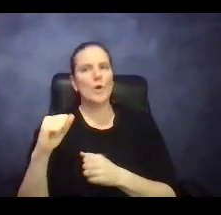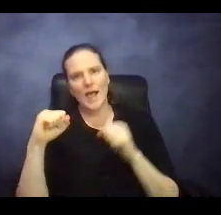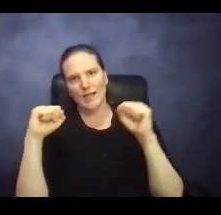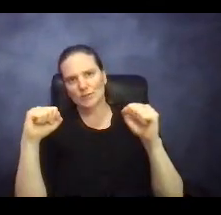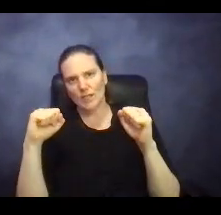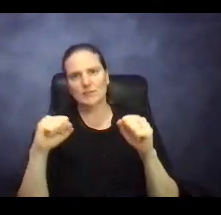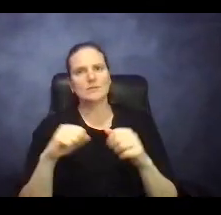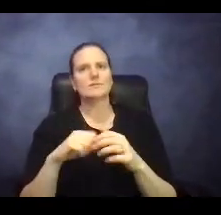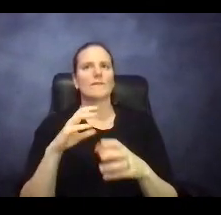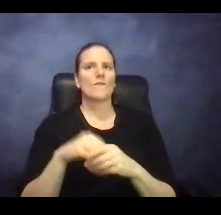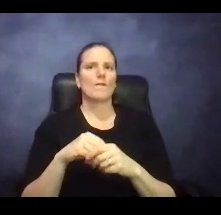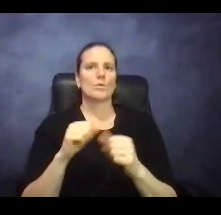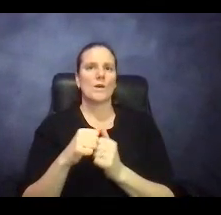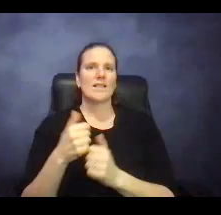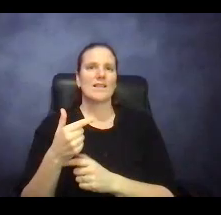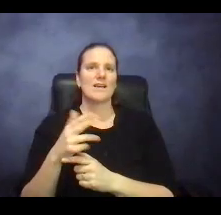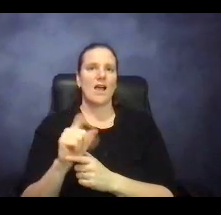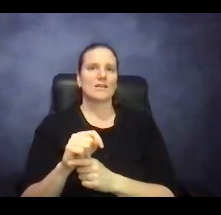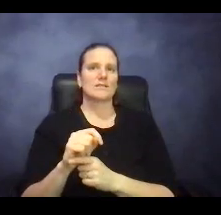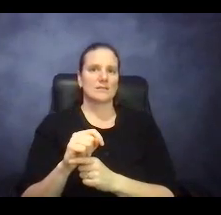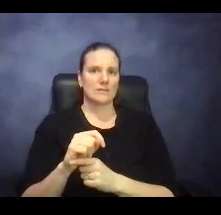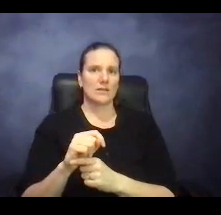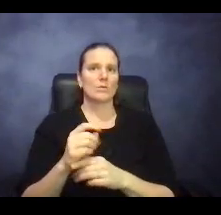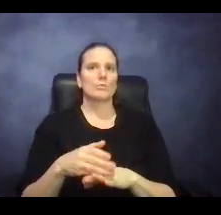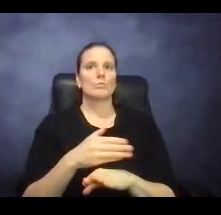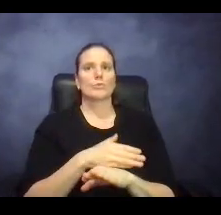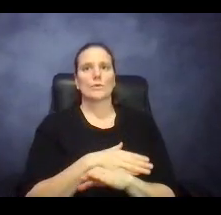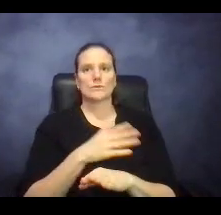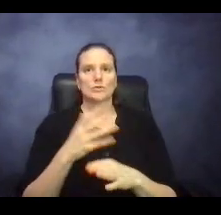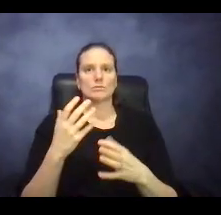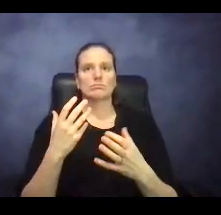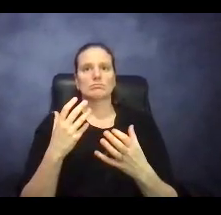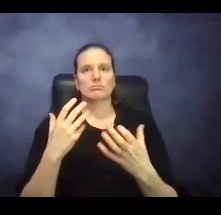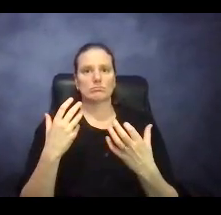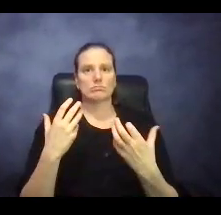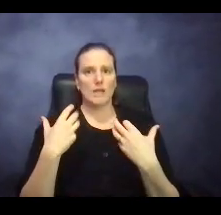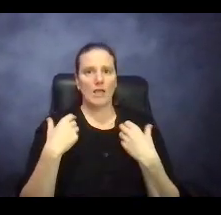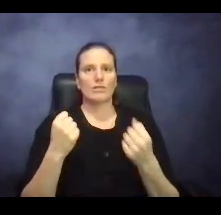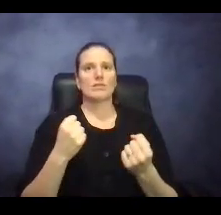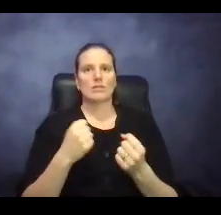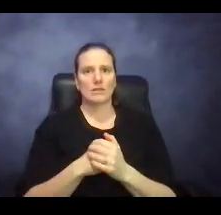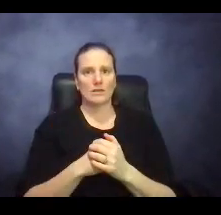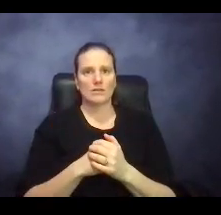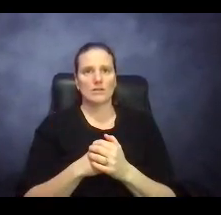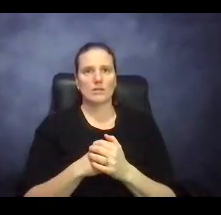to the gut definitely improves overall hormonal health. You wanna get that, that as Estrobolome optimized.